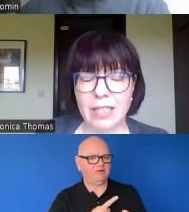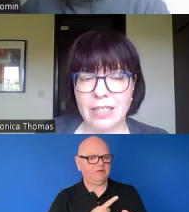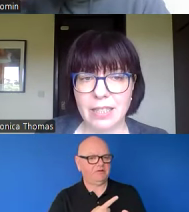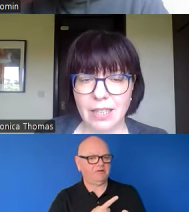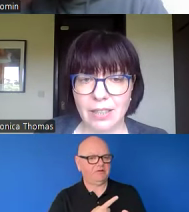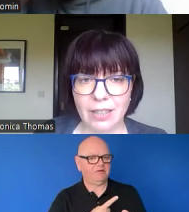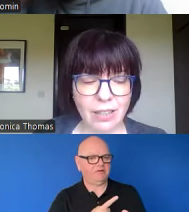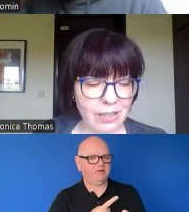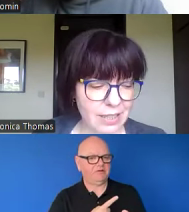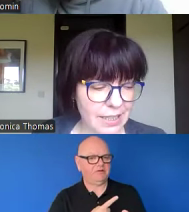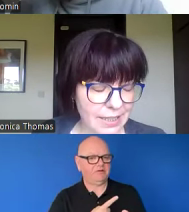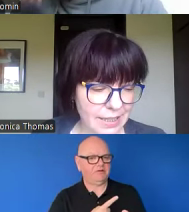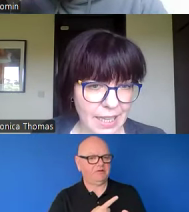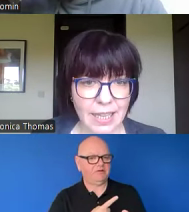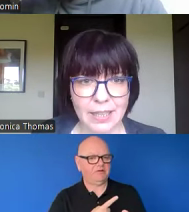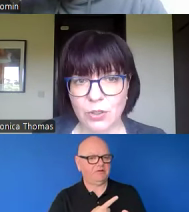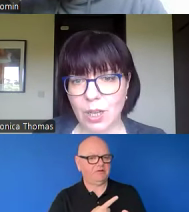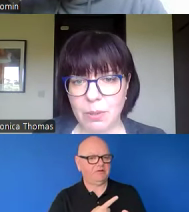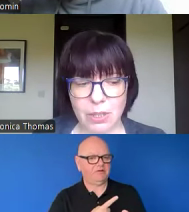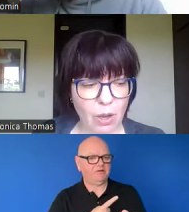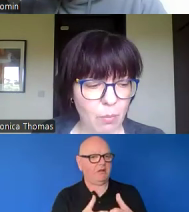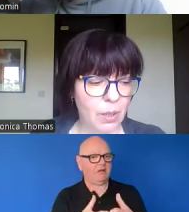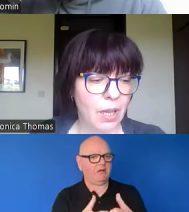and glasses and a stripy top.